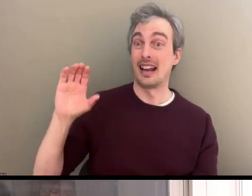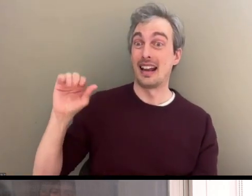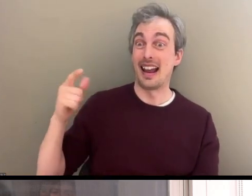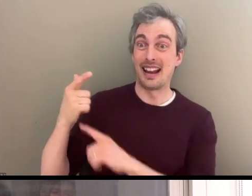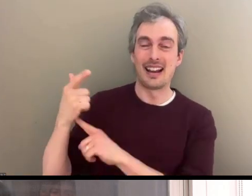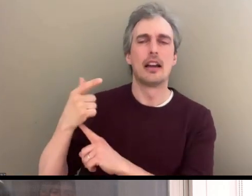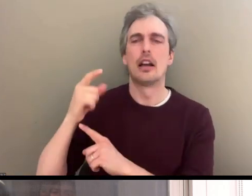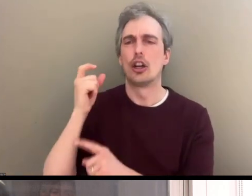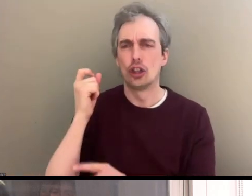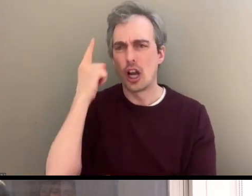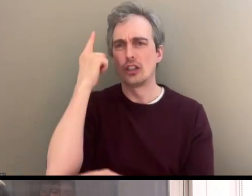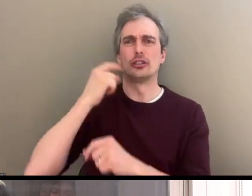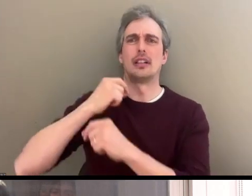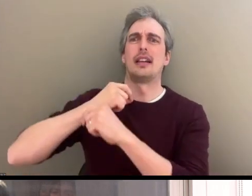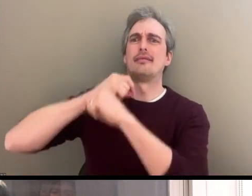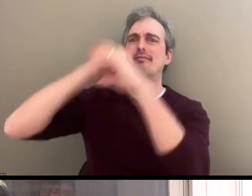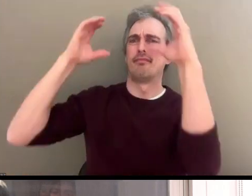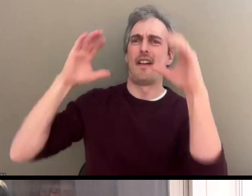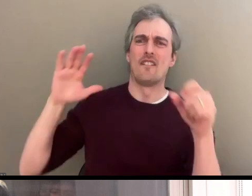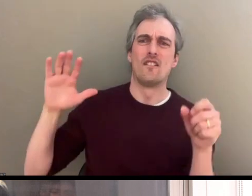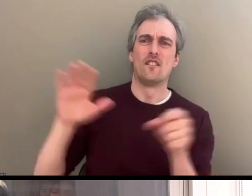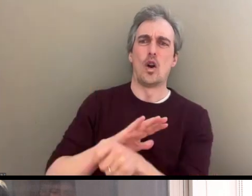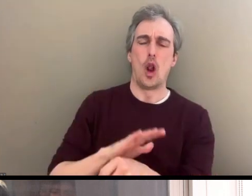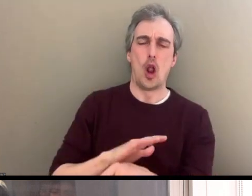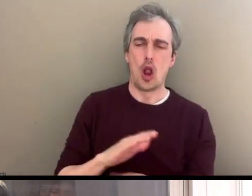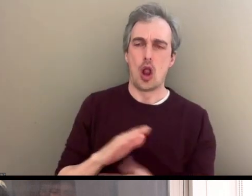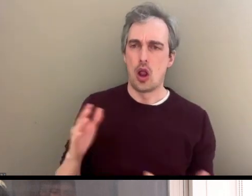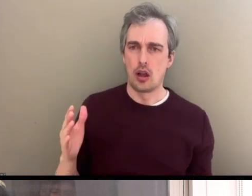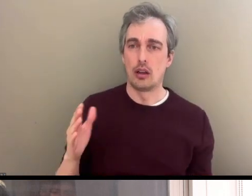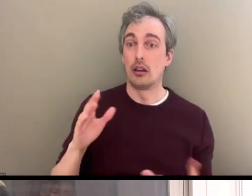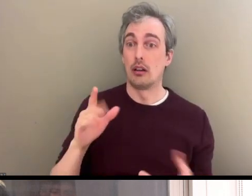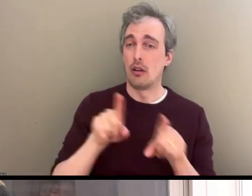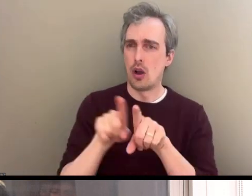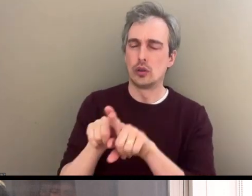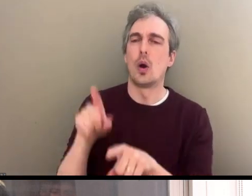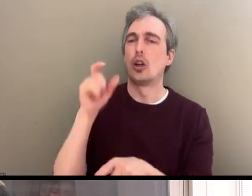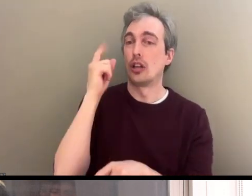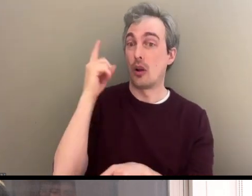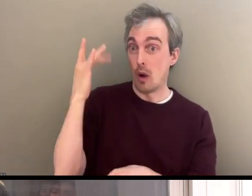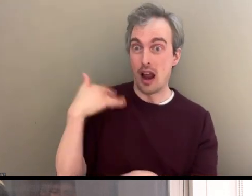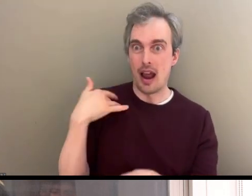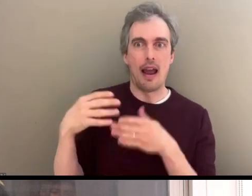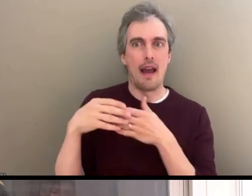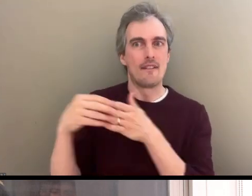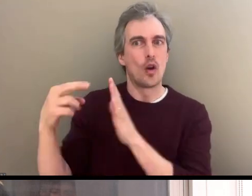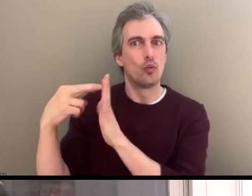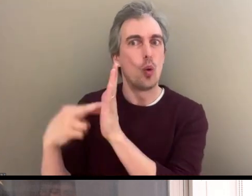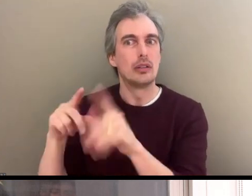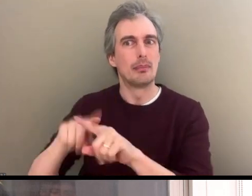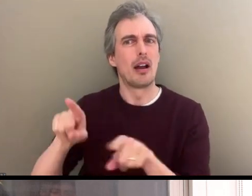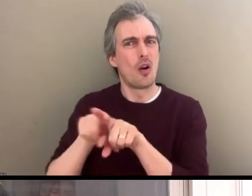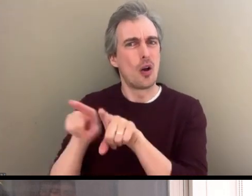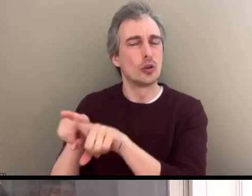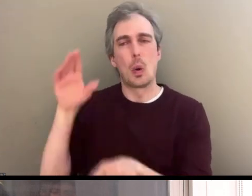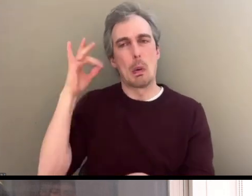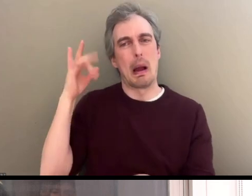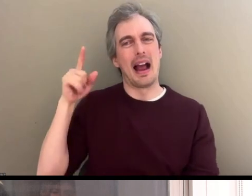And then so you see why WCAG is not a perfect solution. Understand what you're fixing and why it matters to people with disabilities.